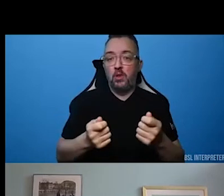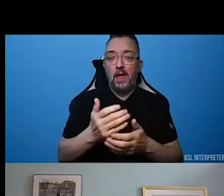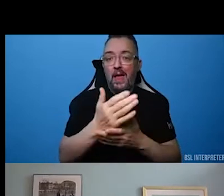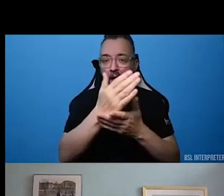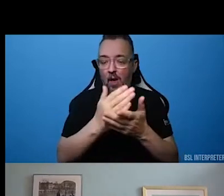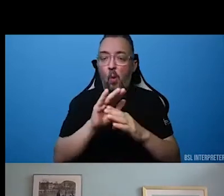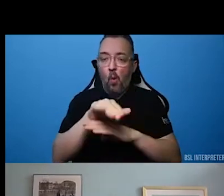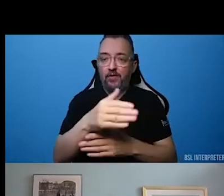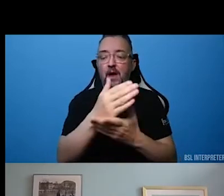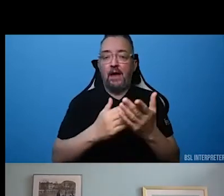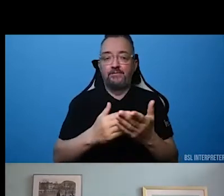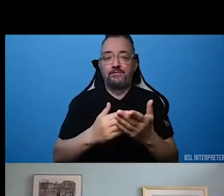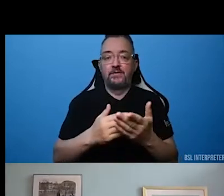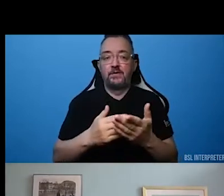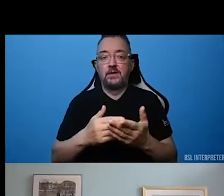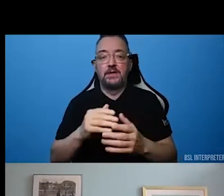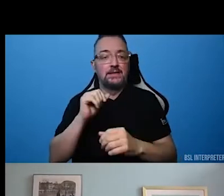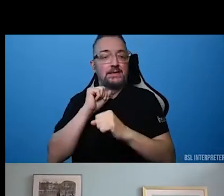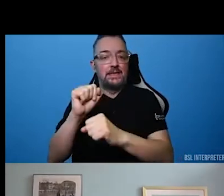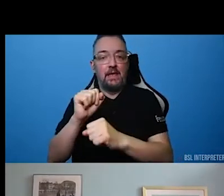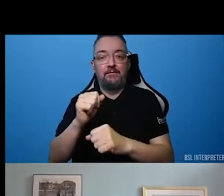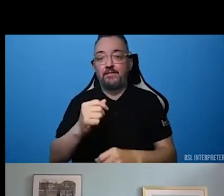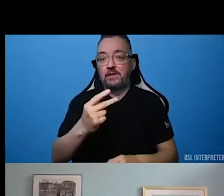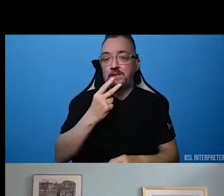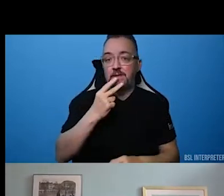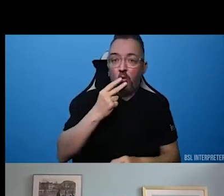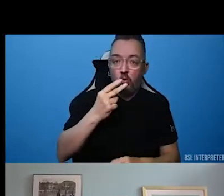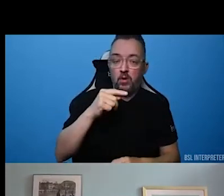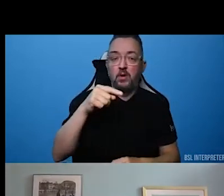in key areas of slave produced tobacco. This has been described as